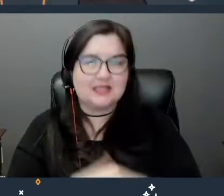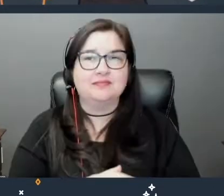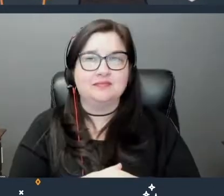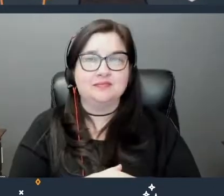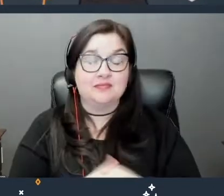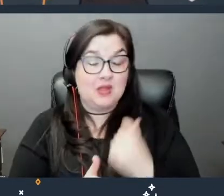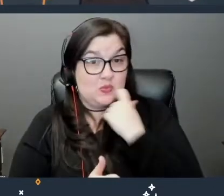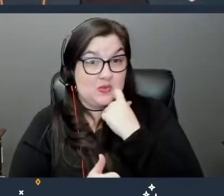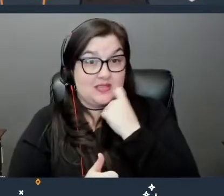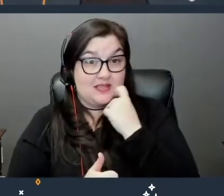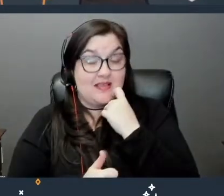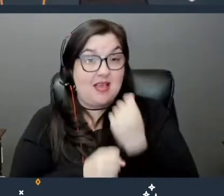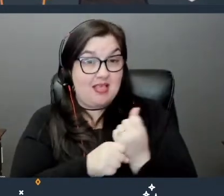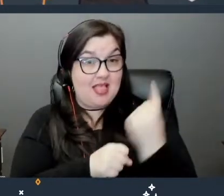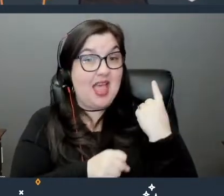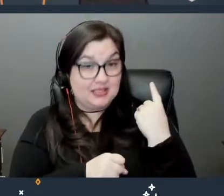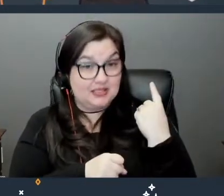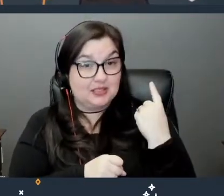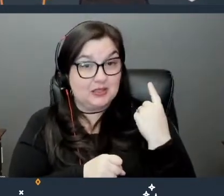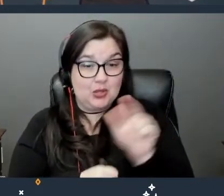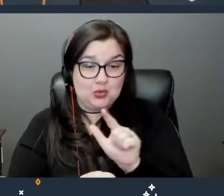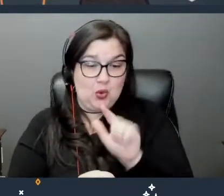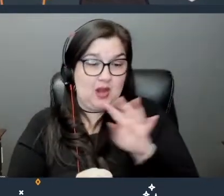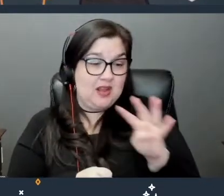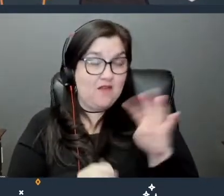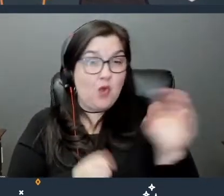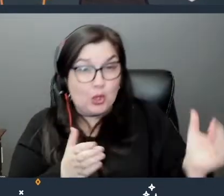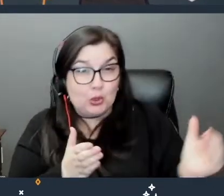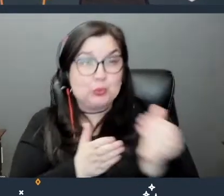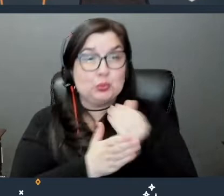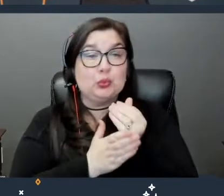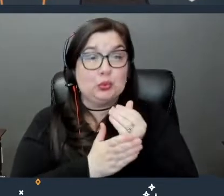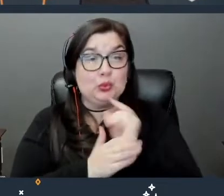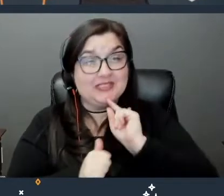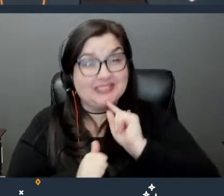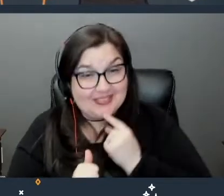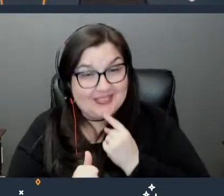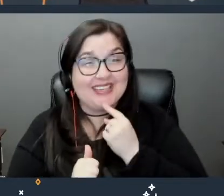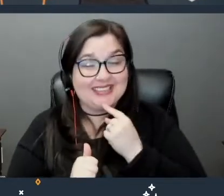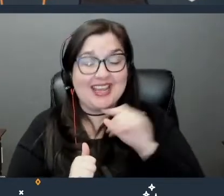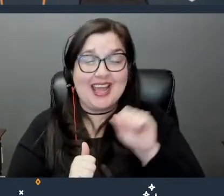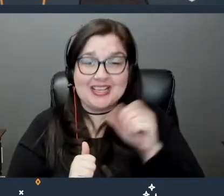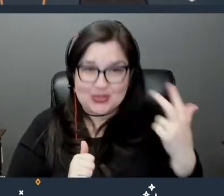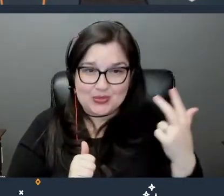we've launched 24 new significant S3 features, price cuts and new training,